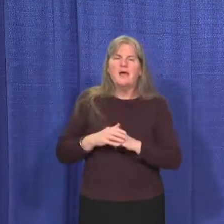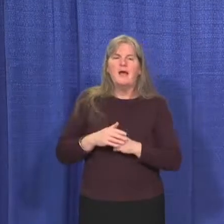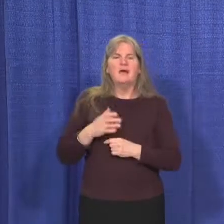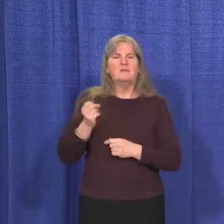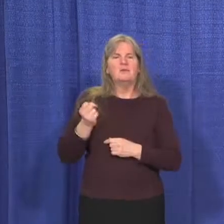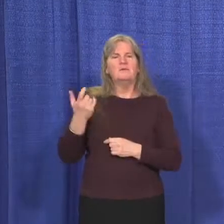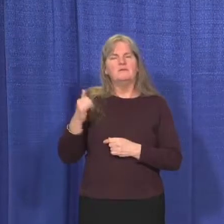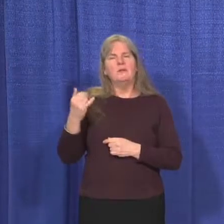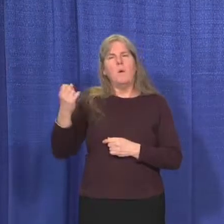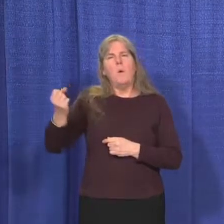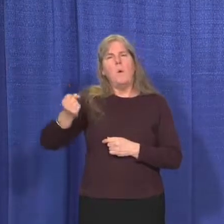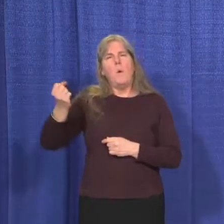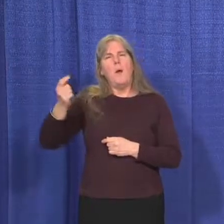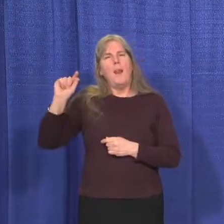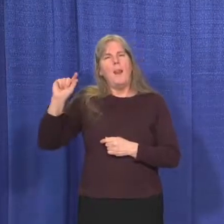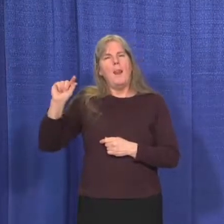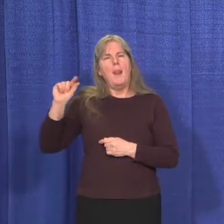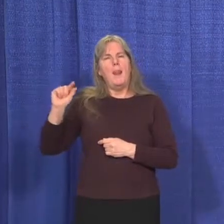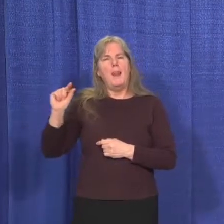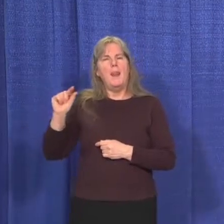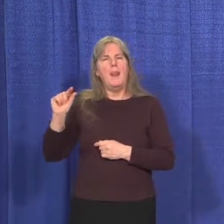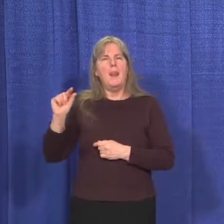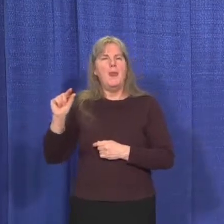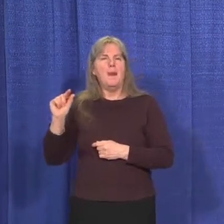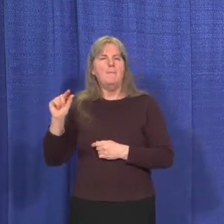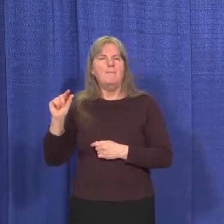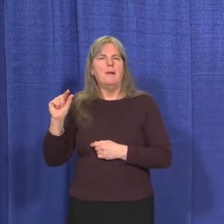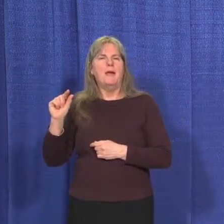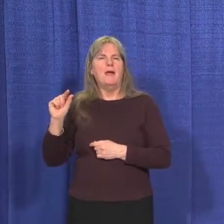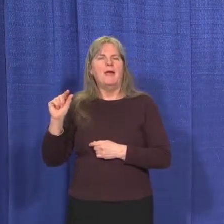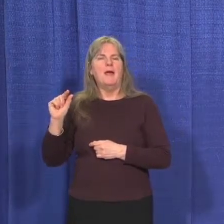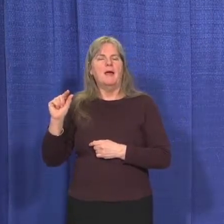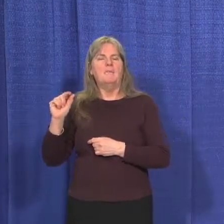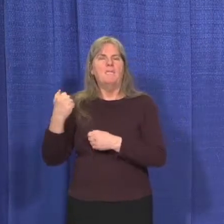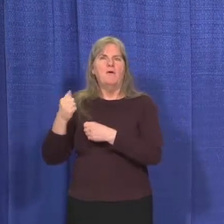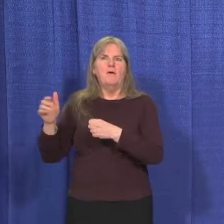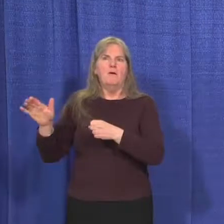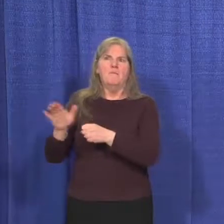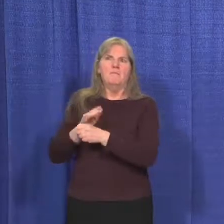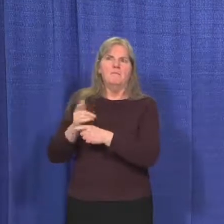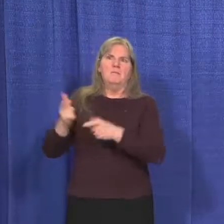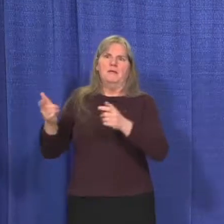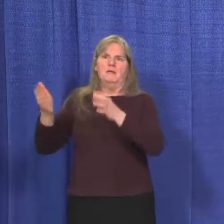So the caretaker mode will continue for some time after